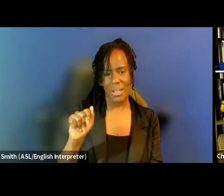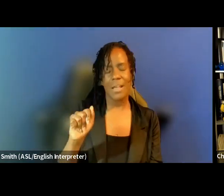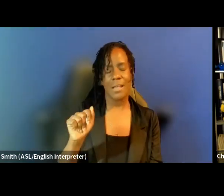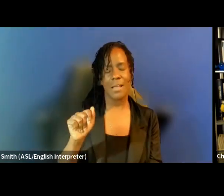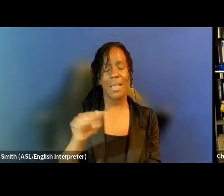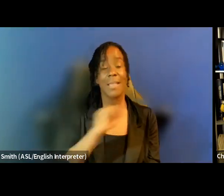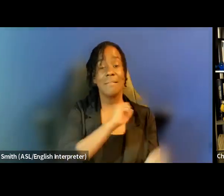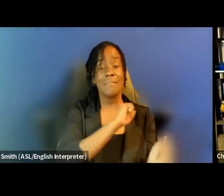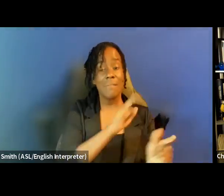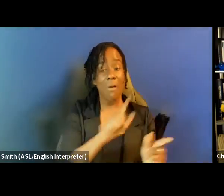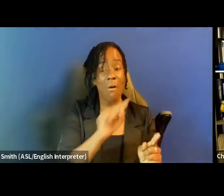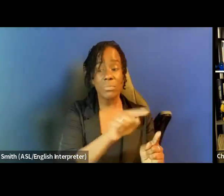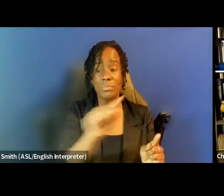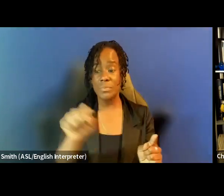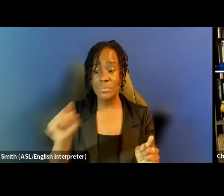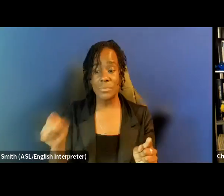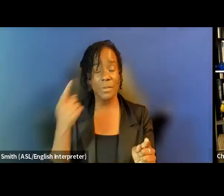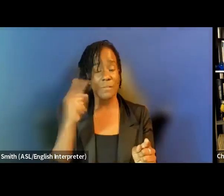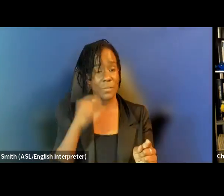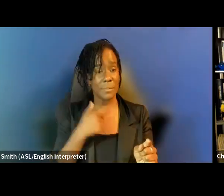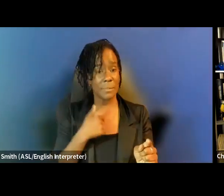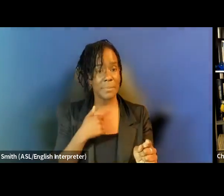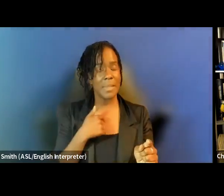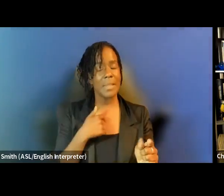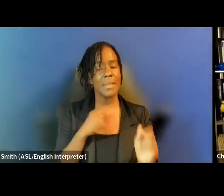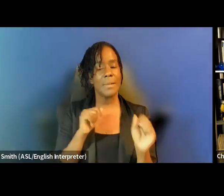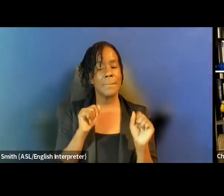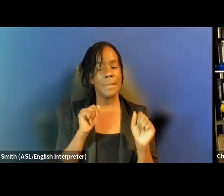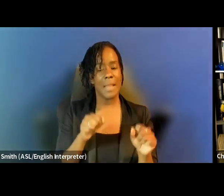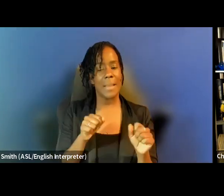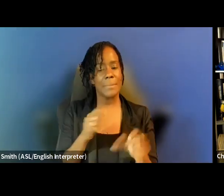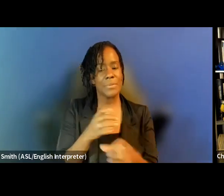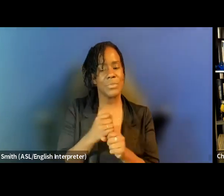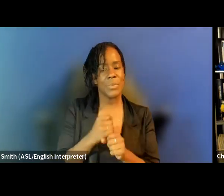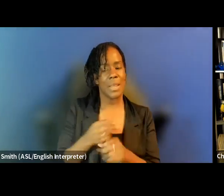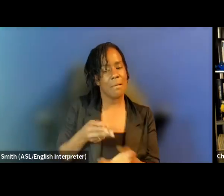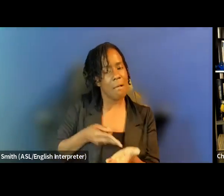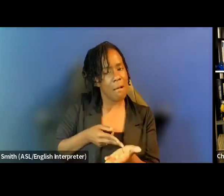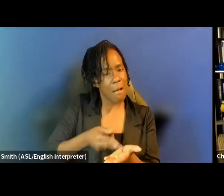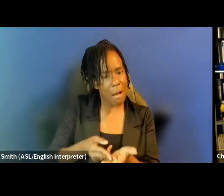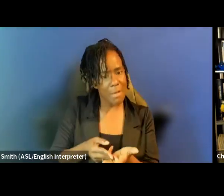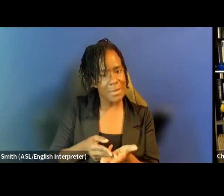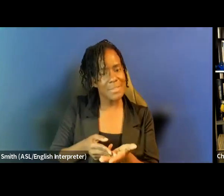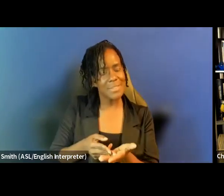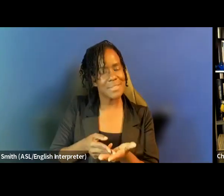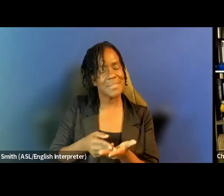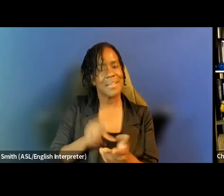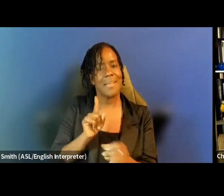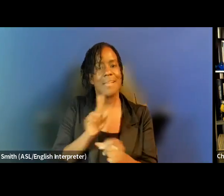lot of work in the public housing community, and done work